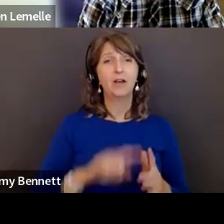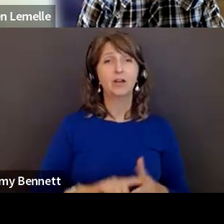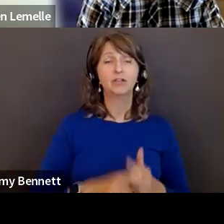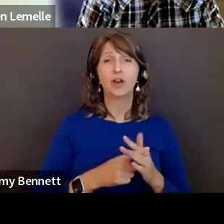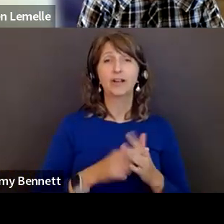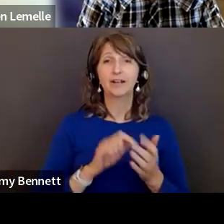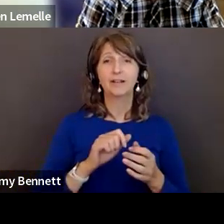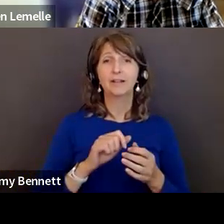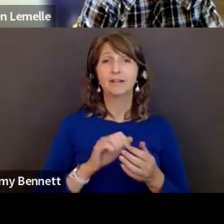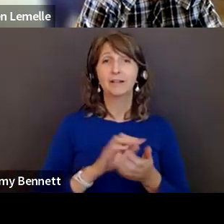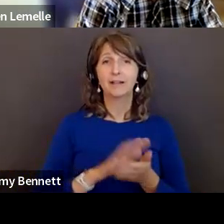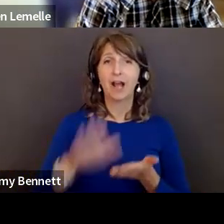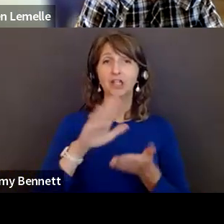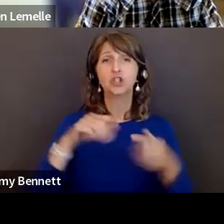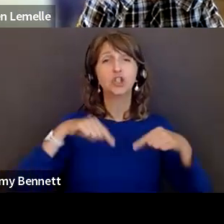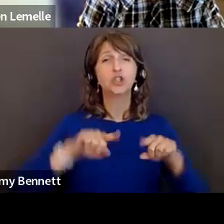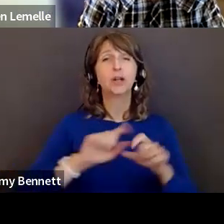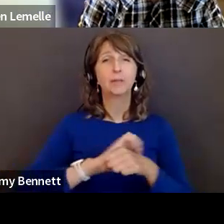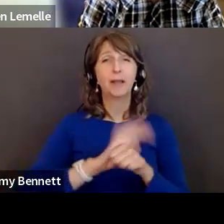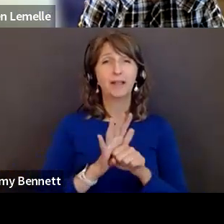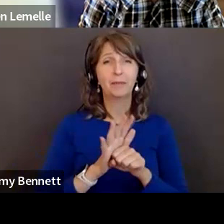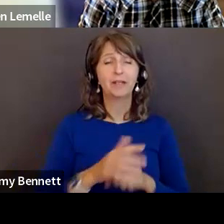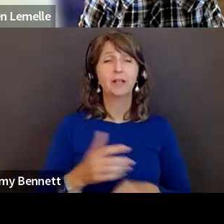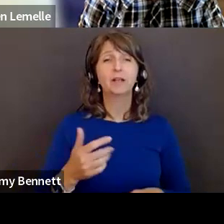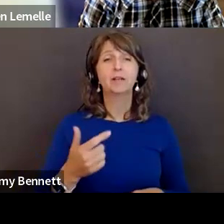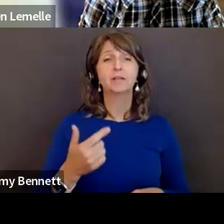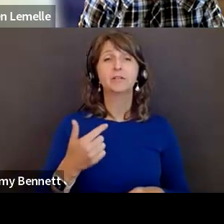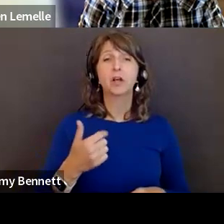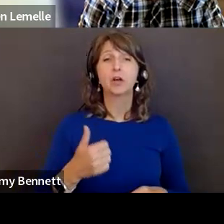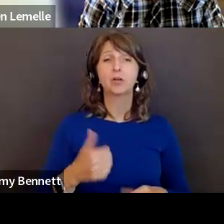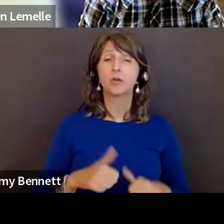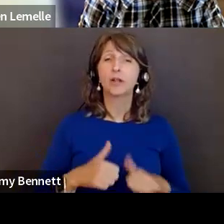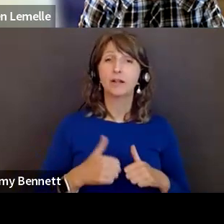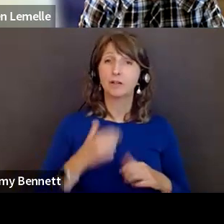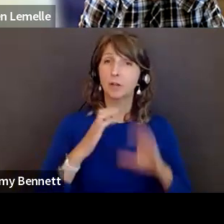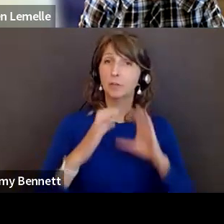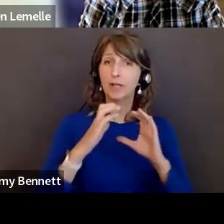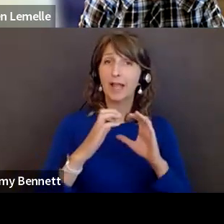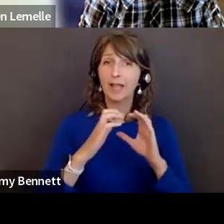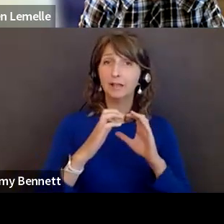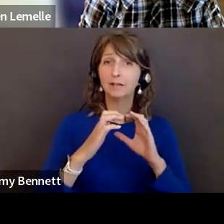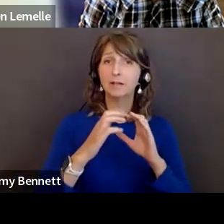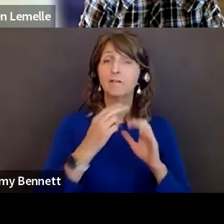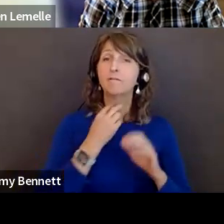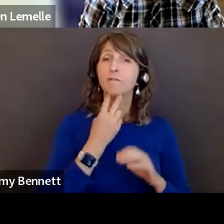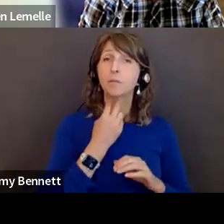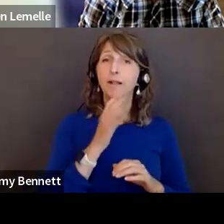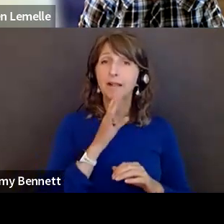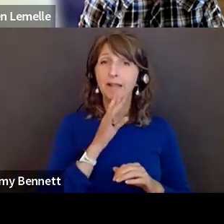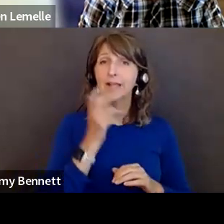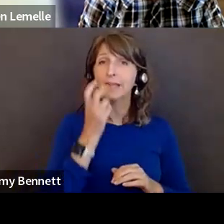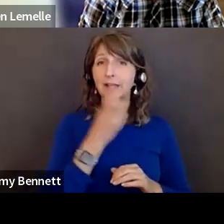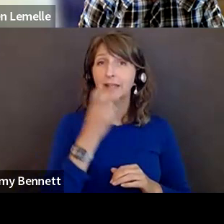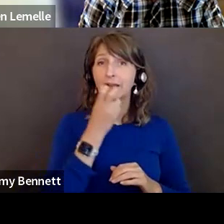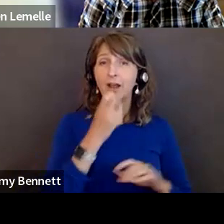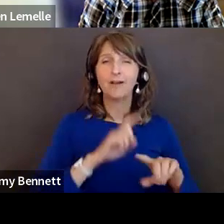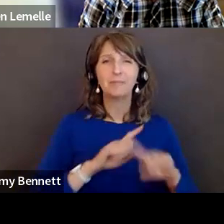So. I've relived and I communicate with people globally, but way Mac was a big barrier for me to communicate with others.